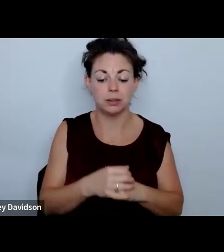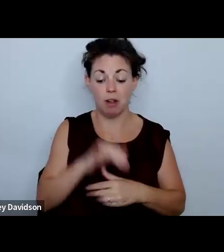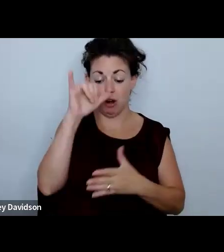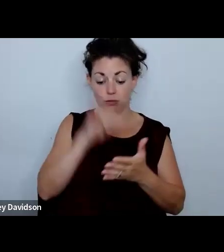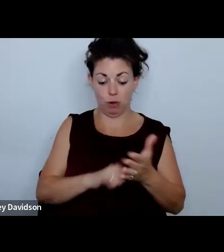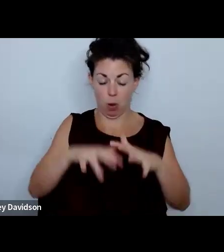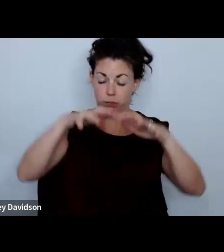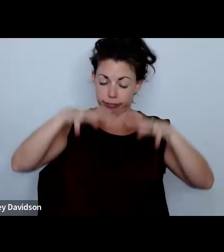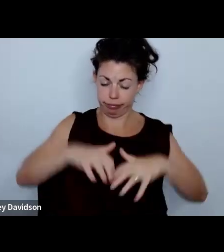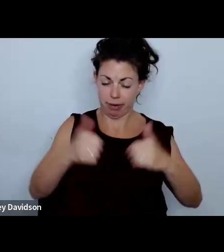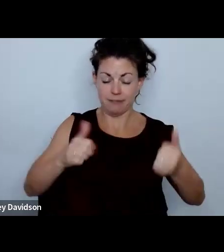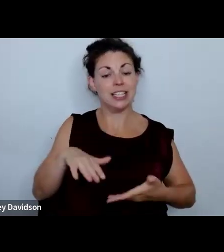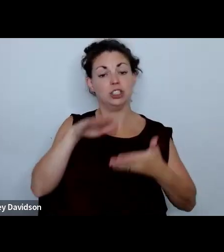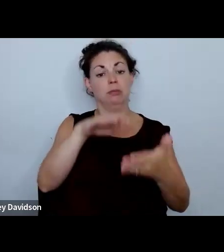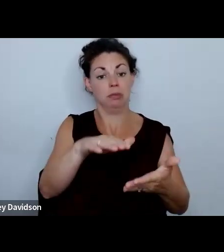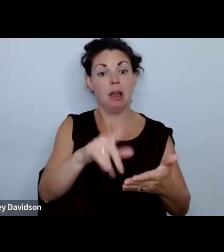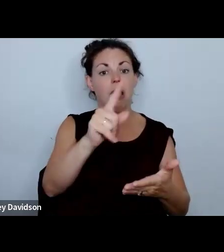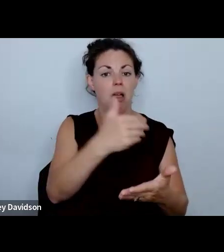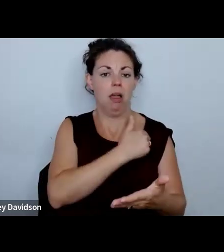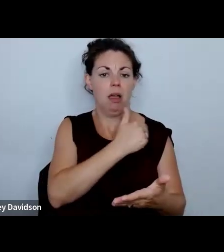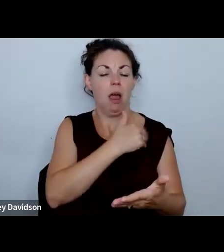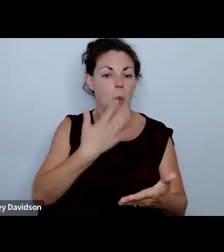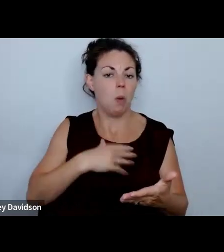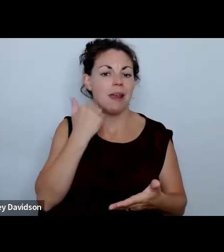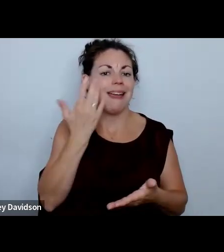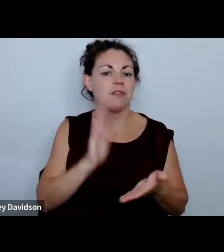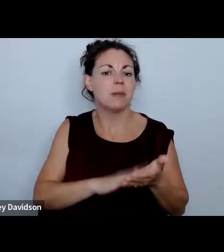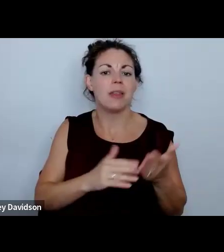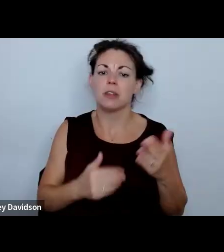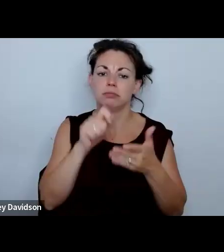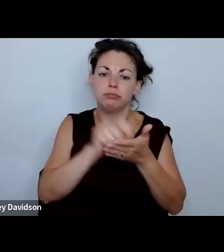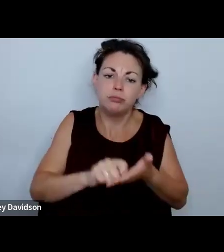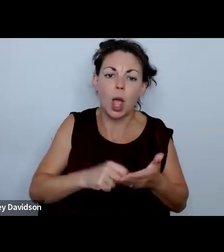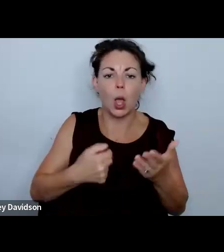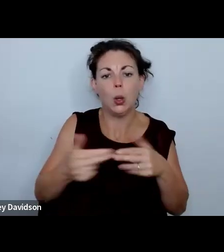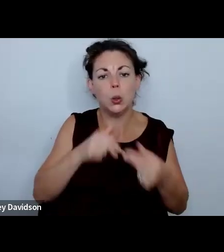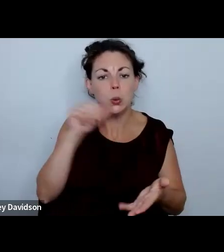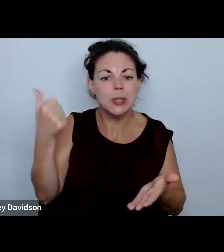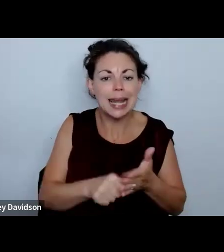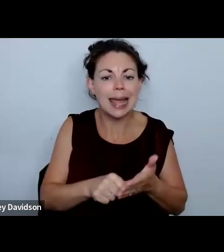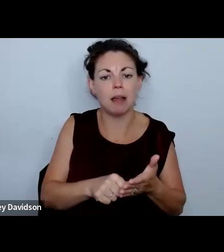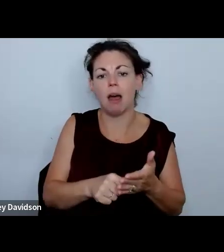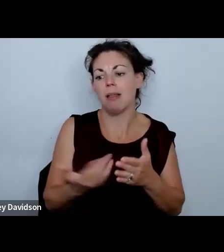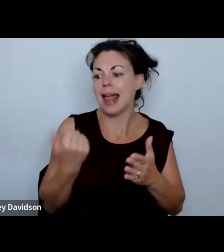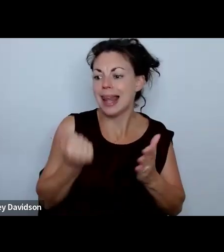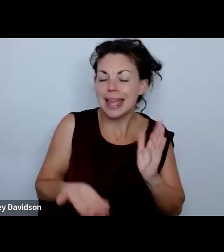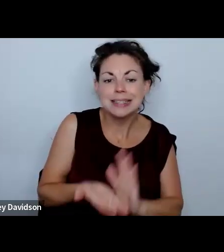about the sector. I continued producing the newsletter for about eight years. It's also how I first met Robert,